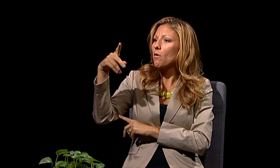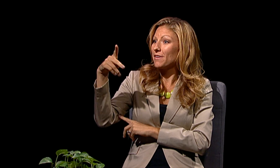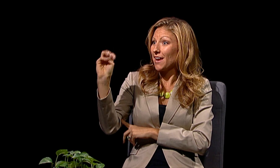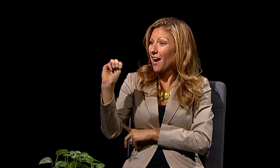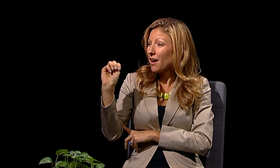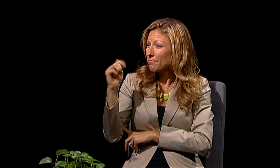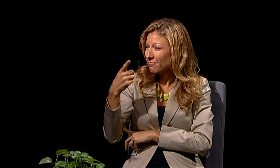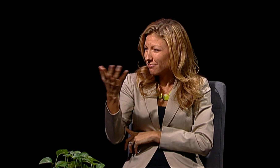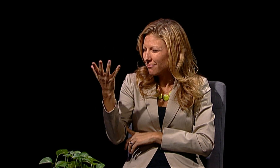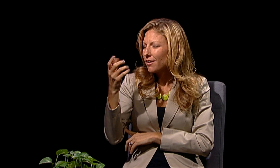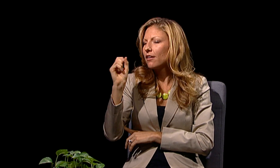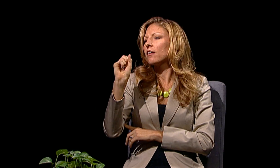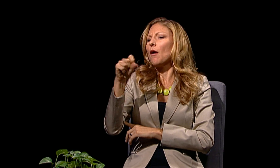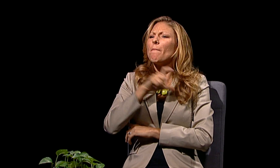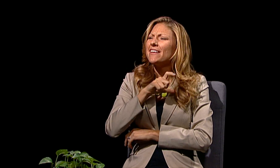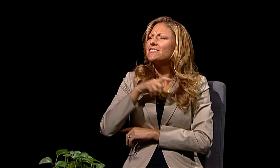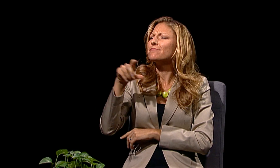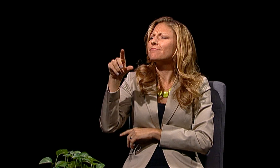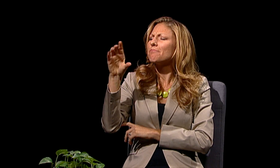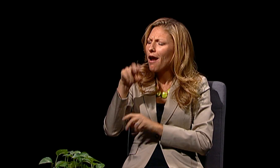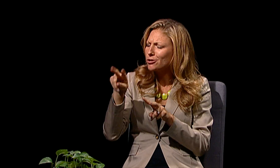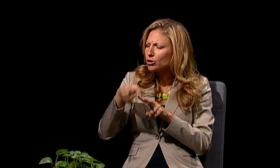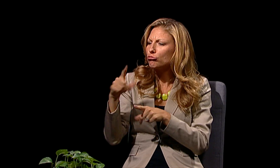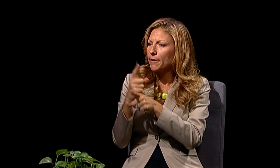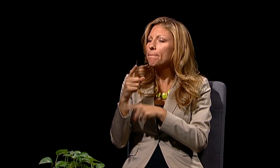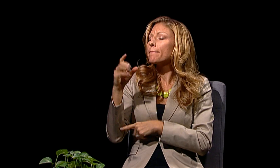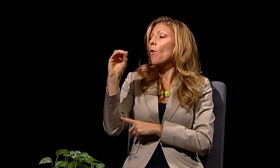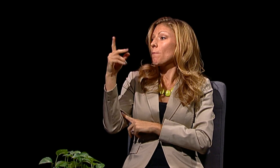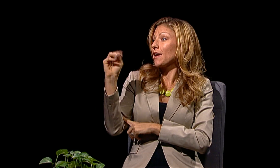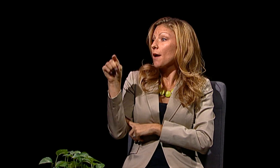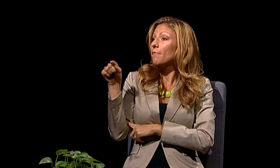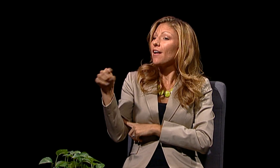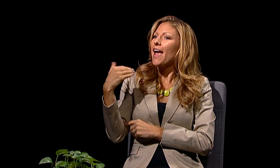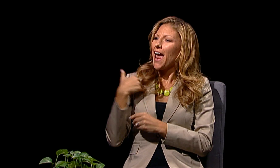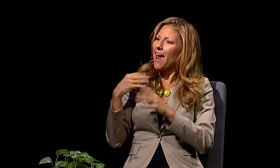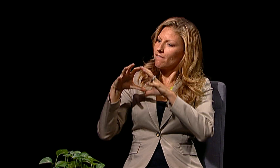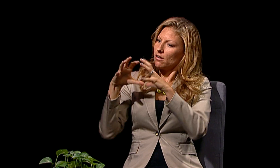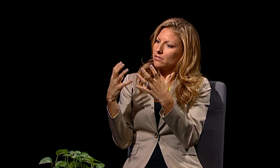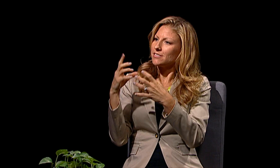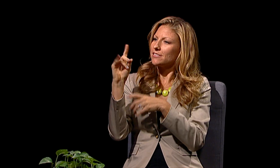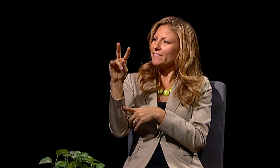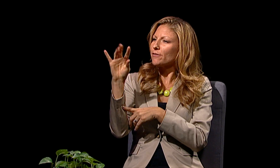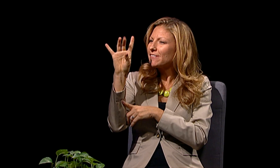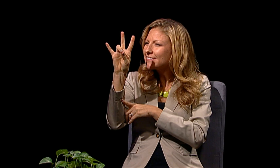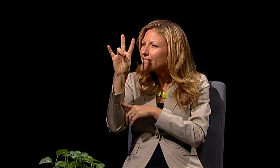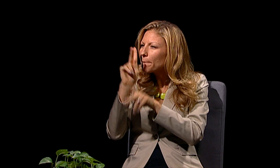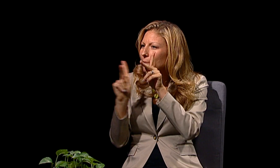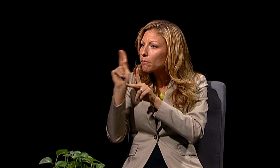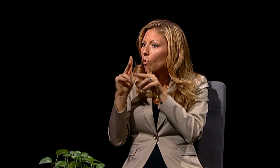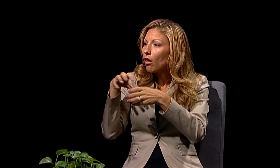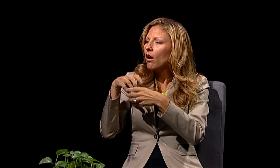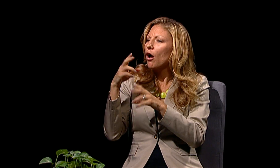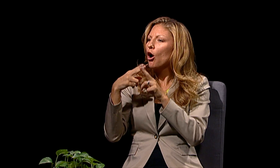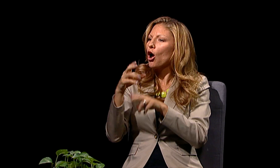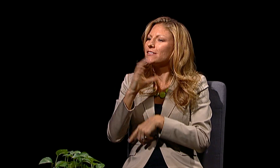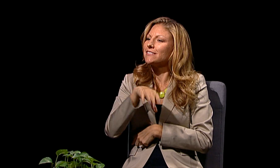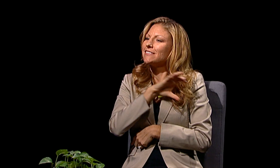POLICE MONITOR. OH, THE POLICE MONITOR. YES. RIGHT, OPM. AND THERE'S A CATEGORY OF SEVEN PEOPLE